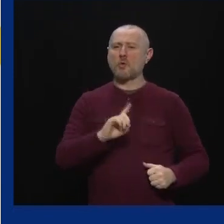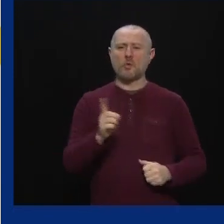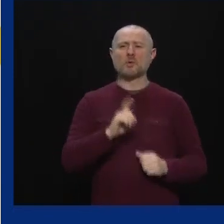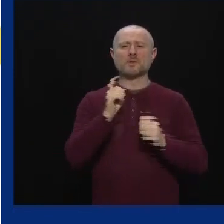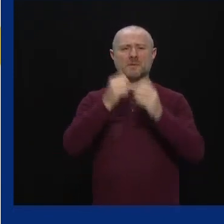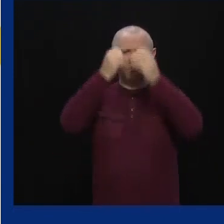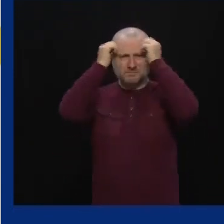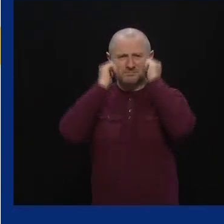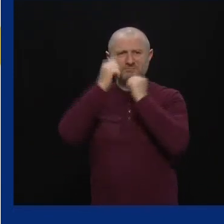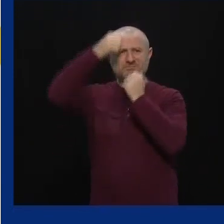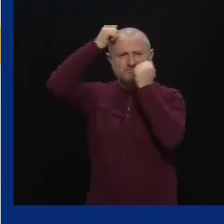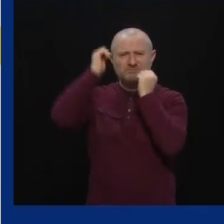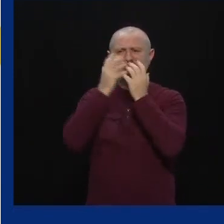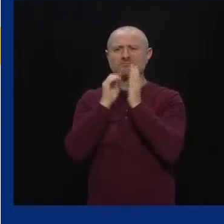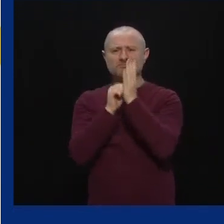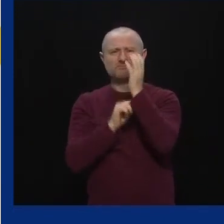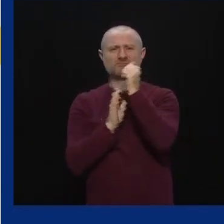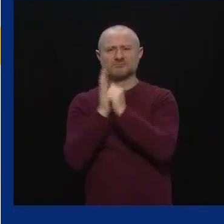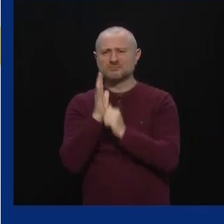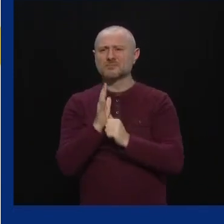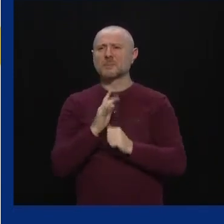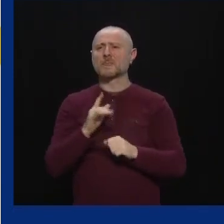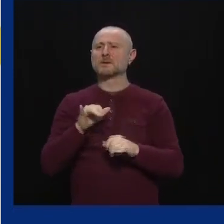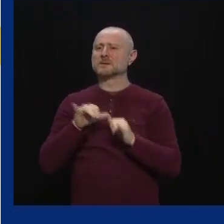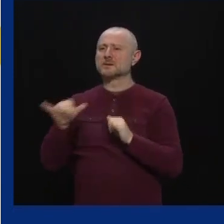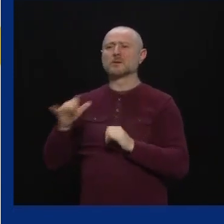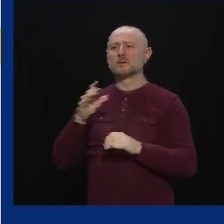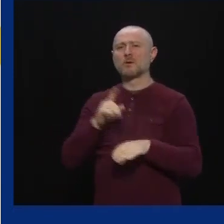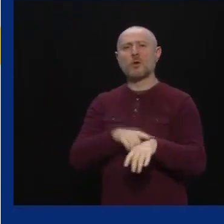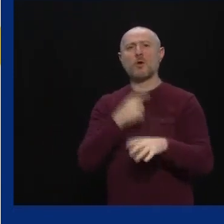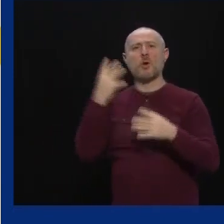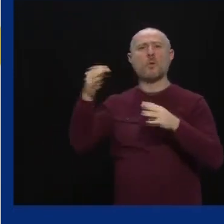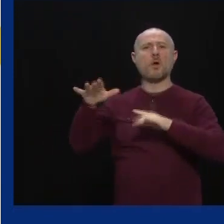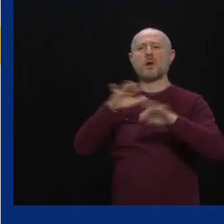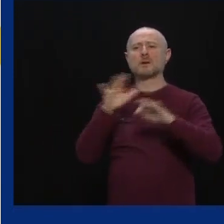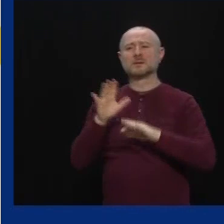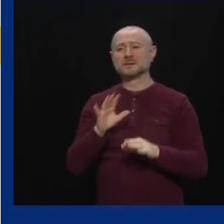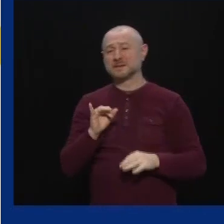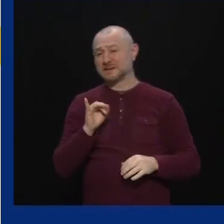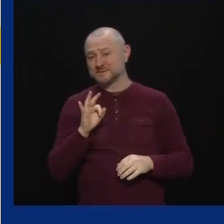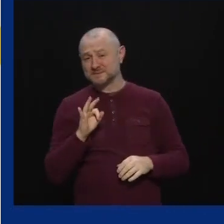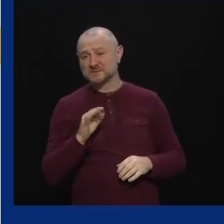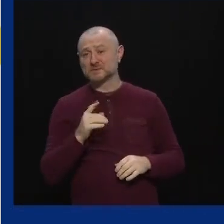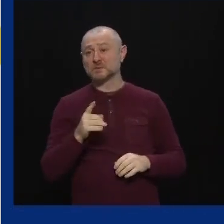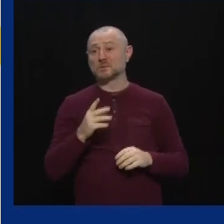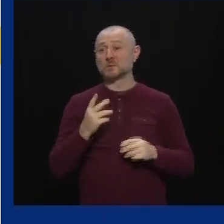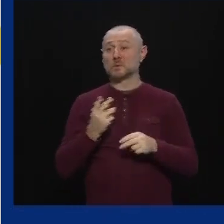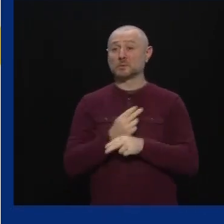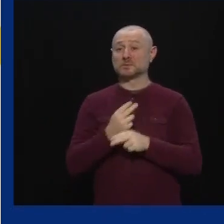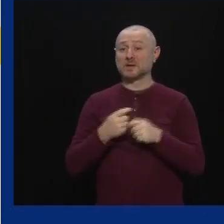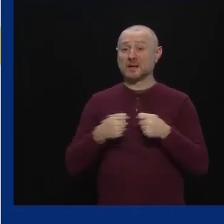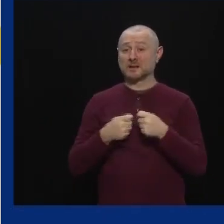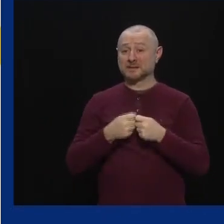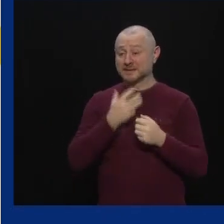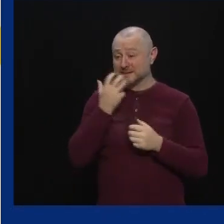TOMORROW. THAT MEANS COVERING ANY UNEXPOSED SKIN. IT MEANS BEING REALLY CONSCIOUS OF HOW LONG YOU'RE SPENDING